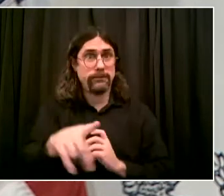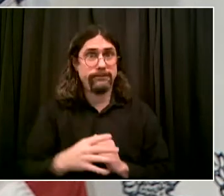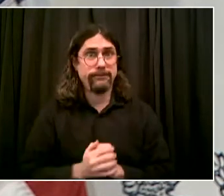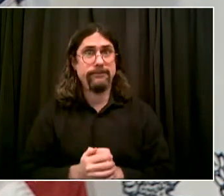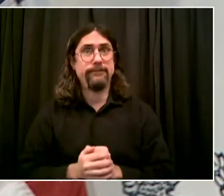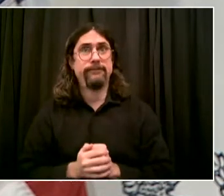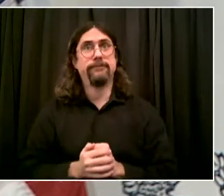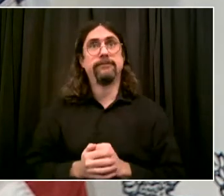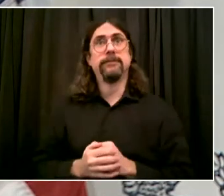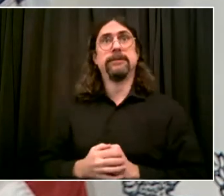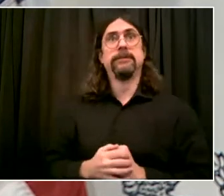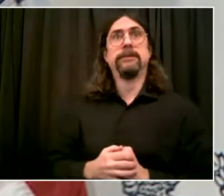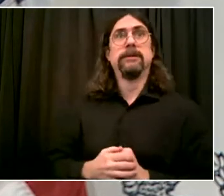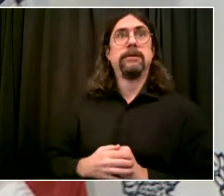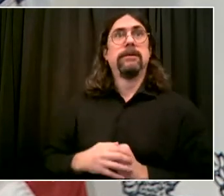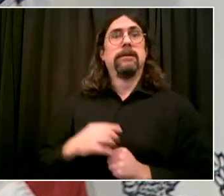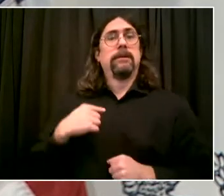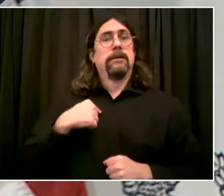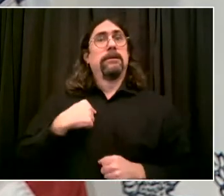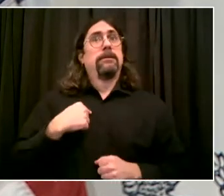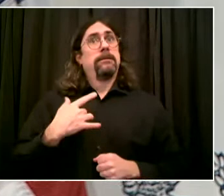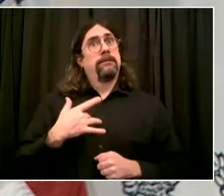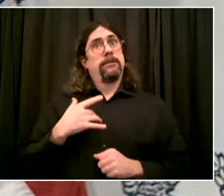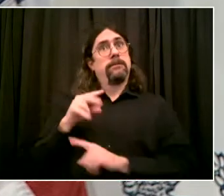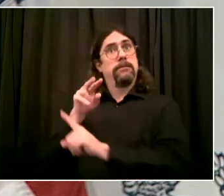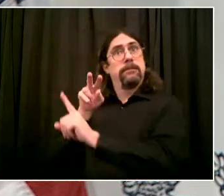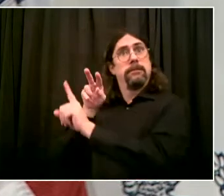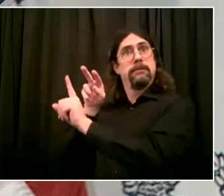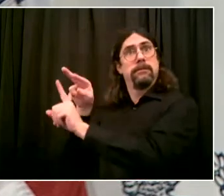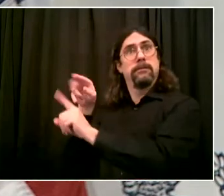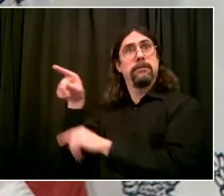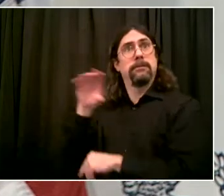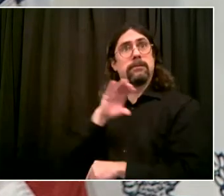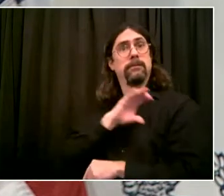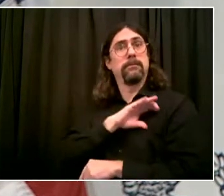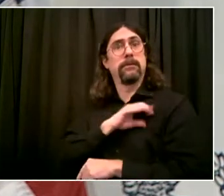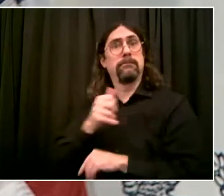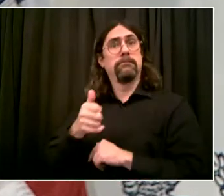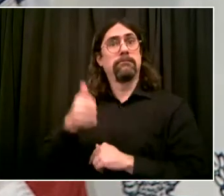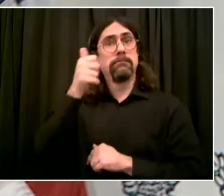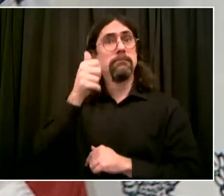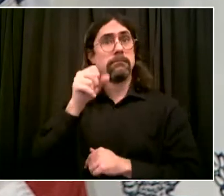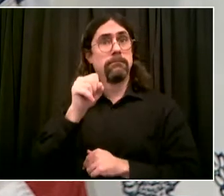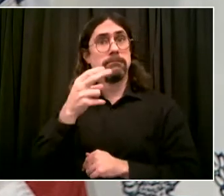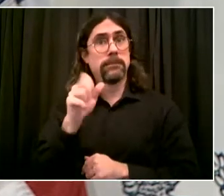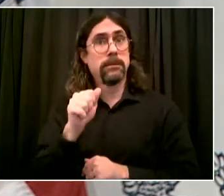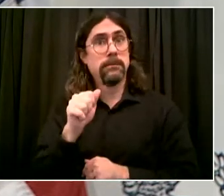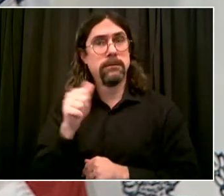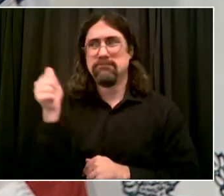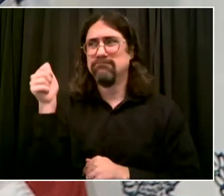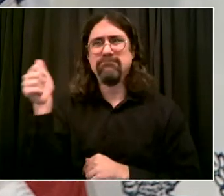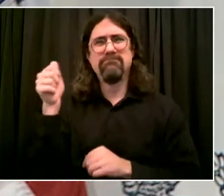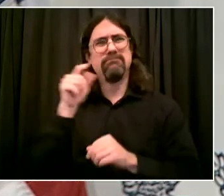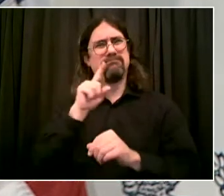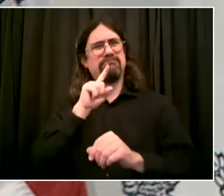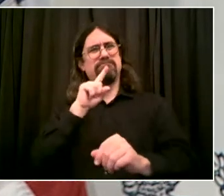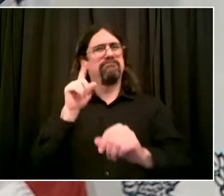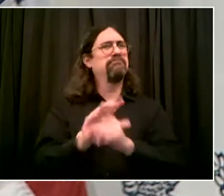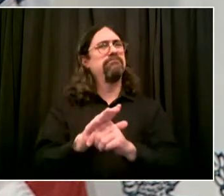COMMUNITY INTO TT HESSEELCTCTION N PROCESS FOR PRECINCT